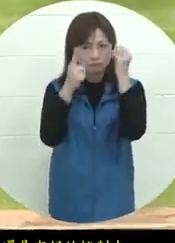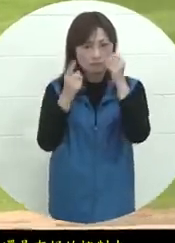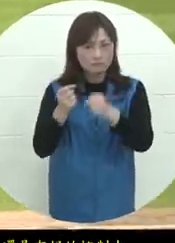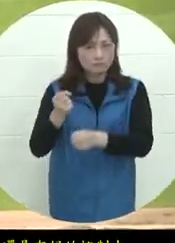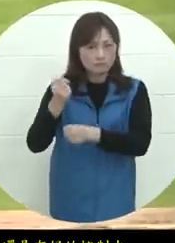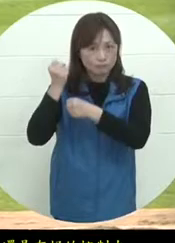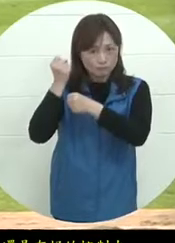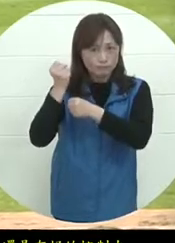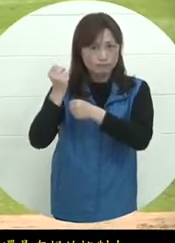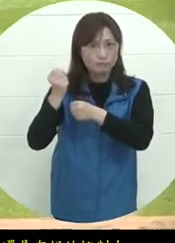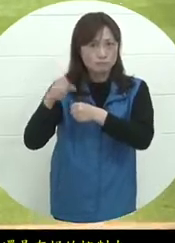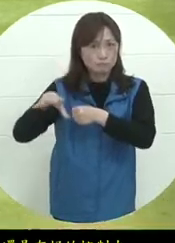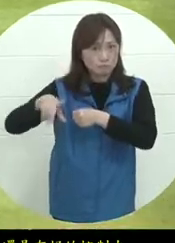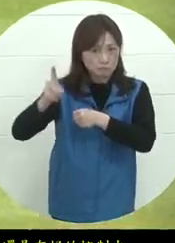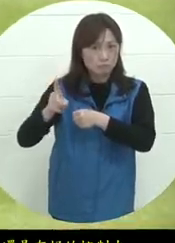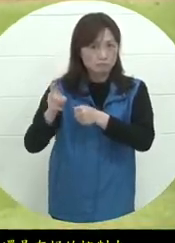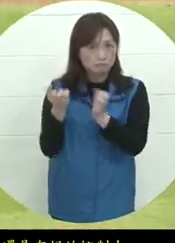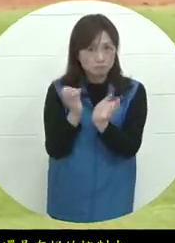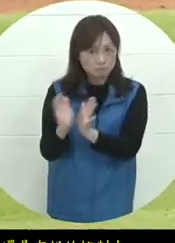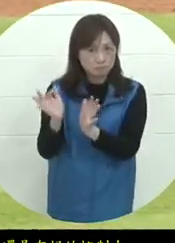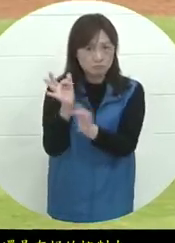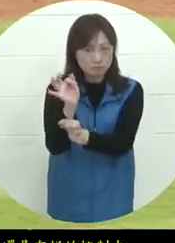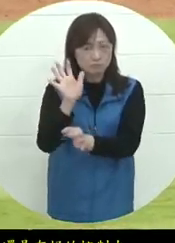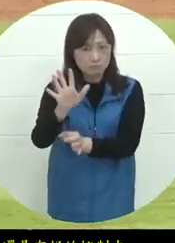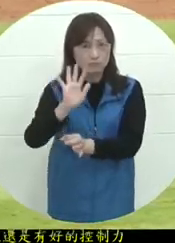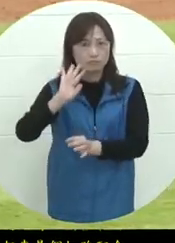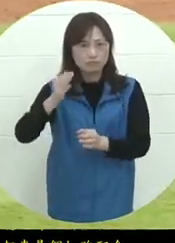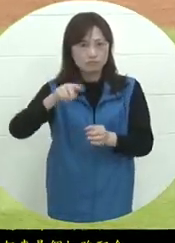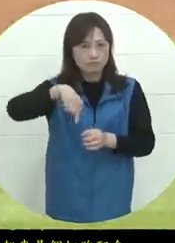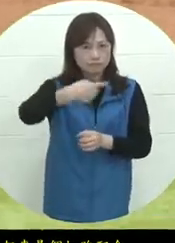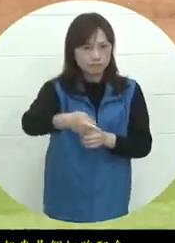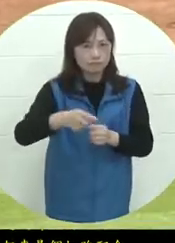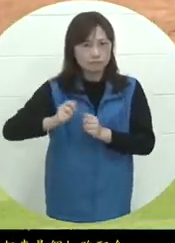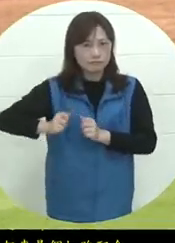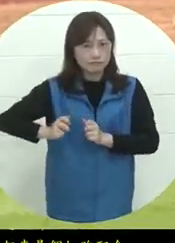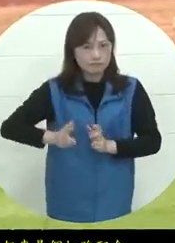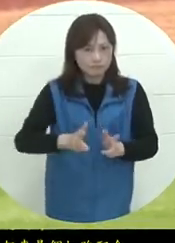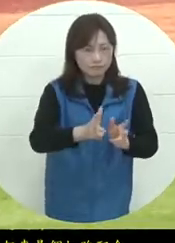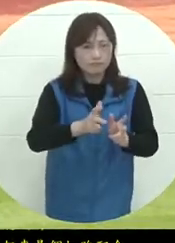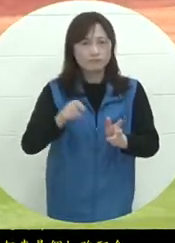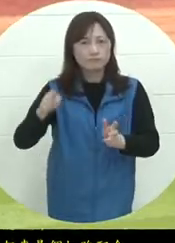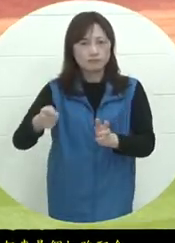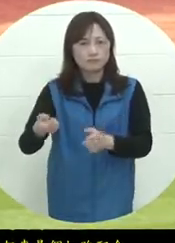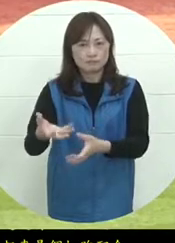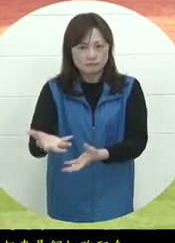, the runner later took off and switched to a closing bat. For the Japanese team,